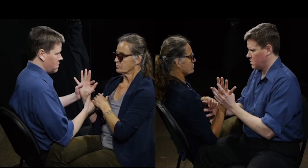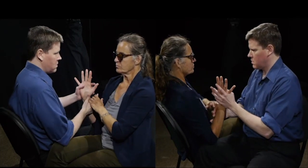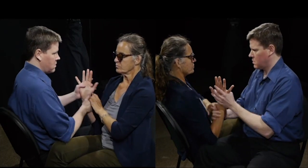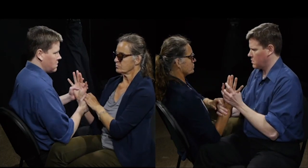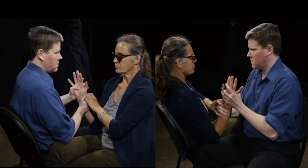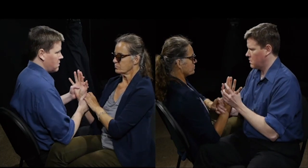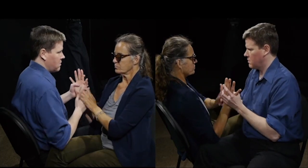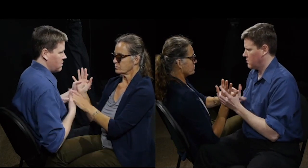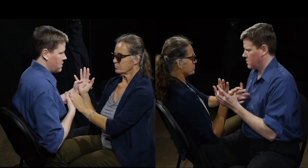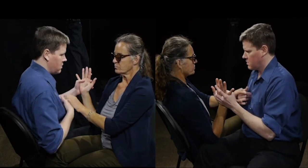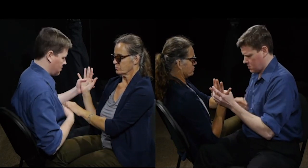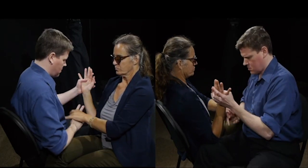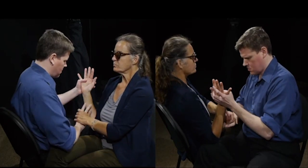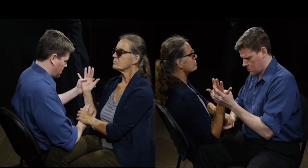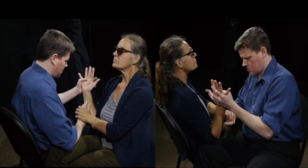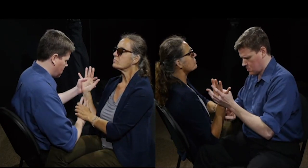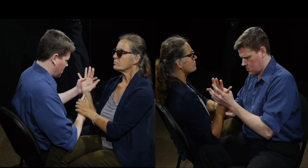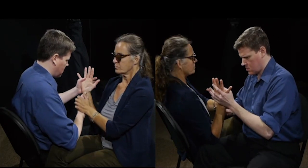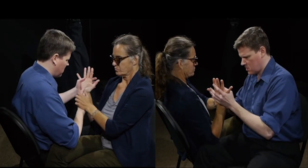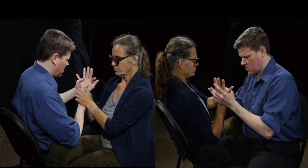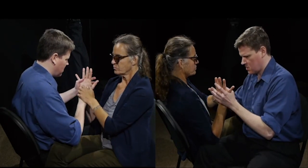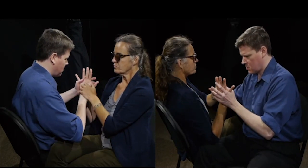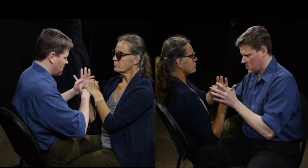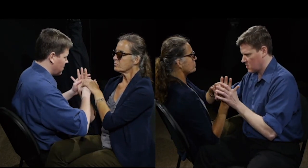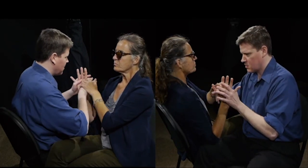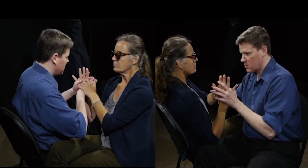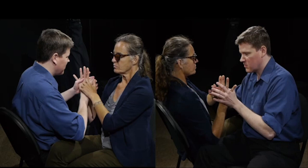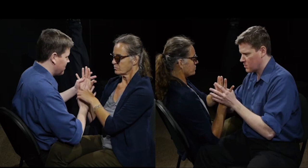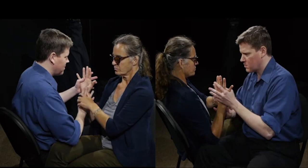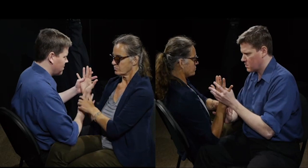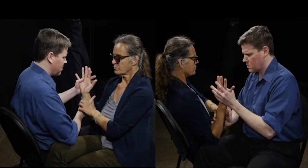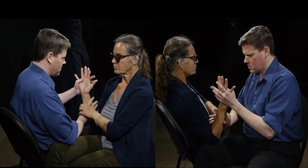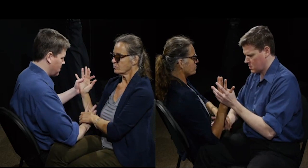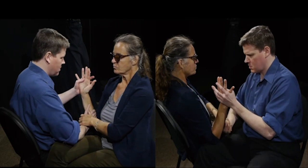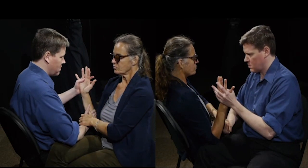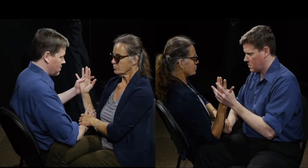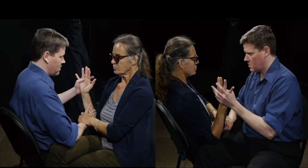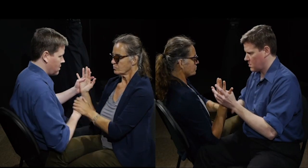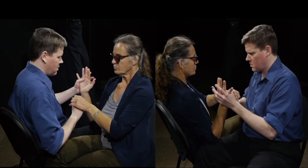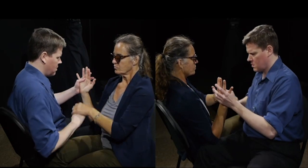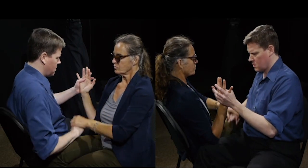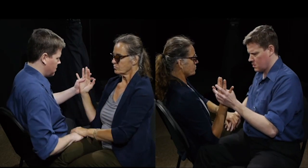I can now describe a cat walking up to the tree, climbing the trunk,